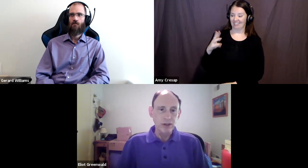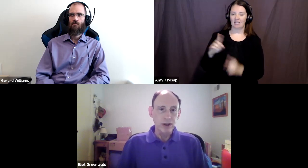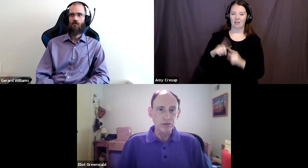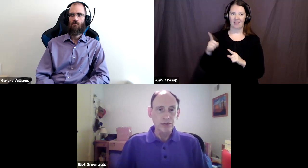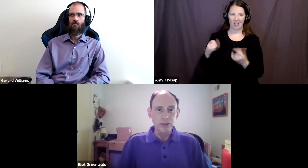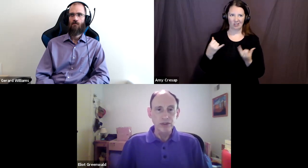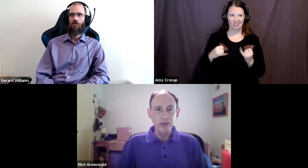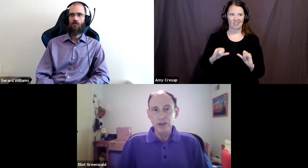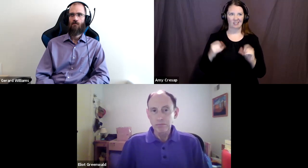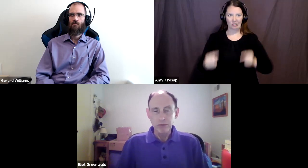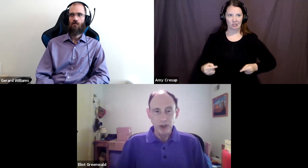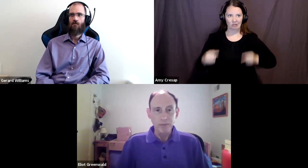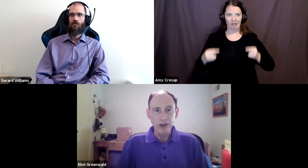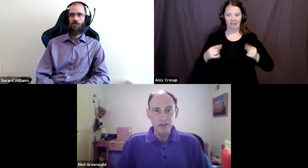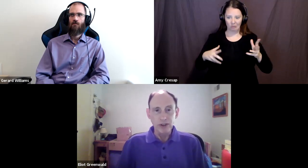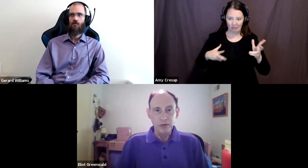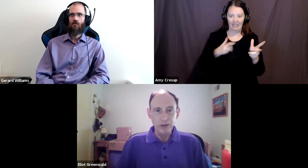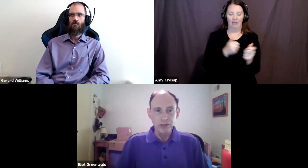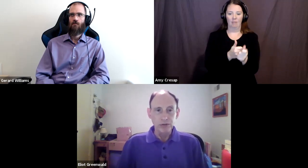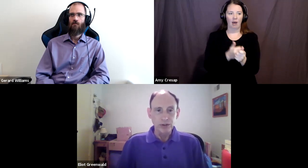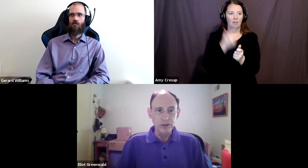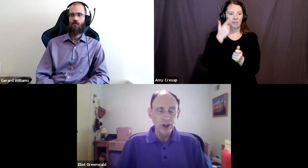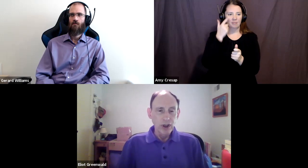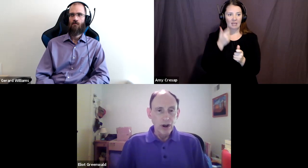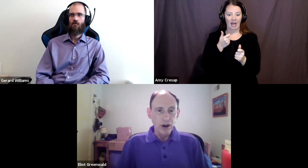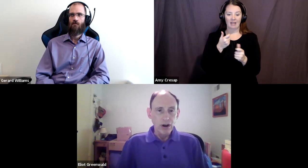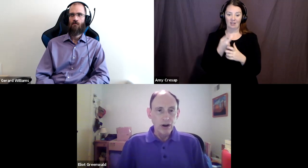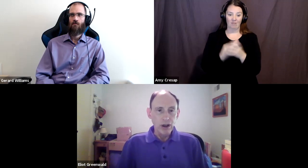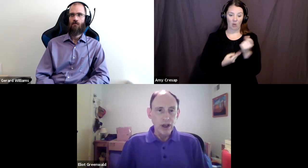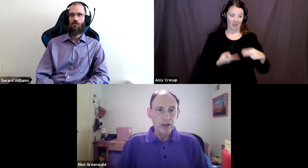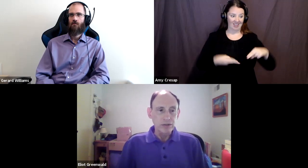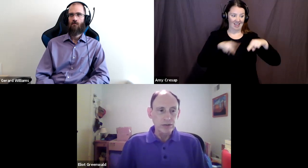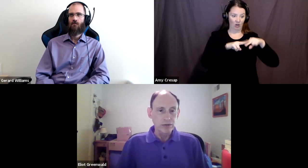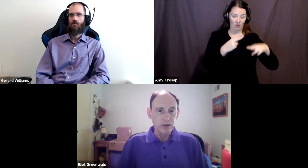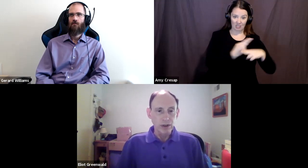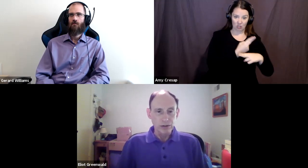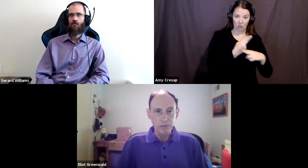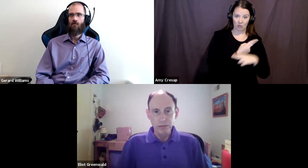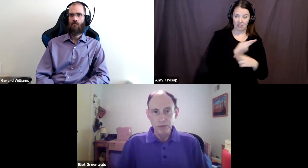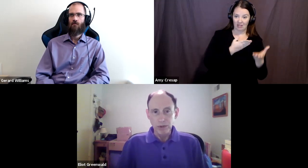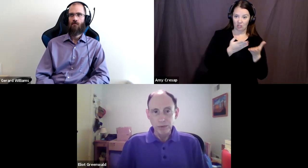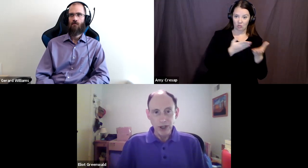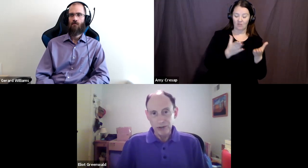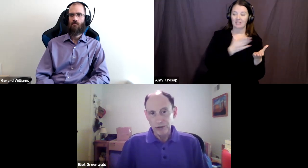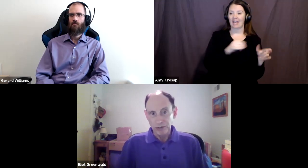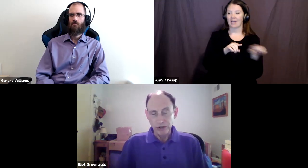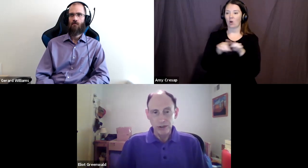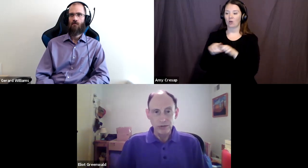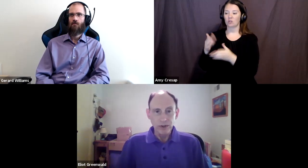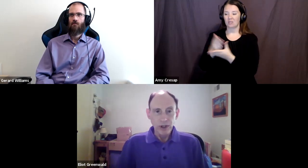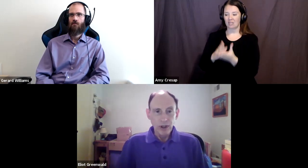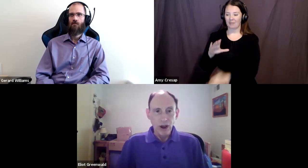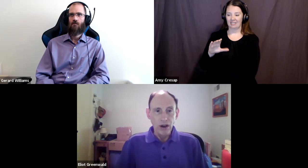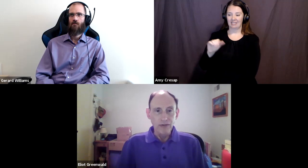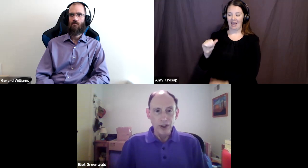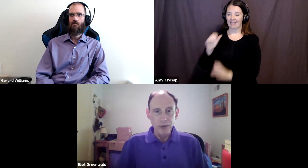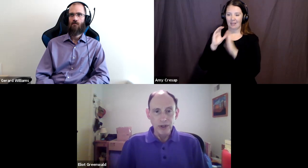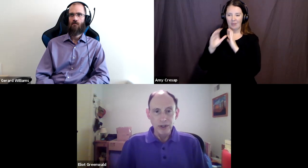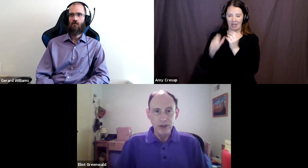a result of the combination of the increased usage and some communication assistant availability